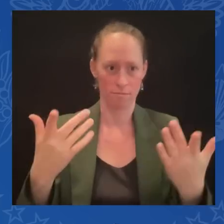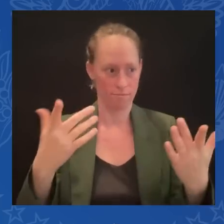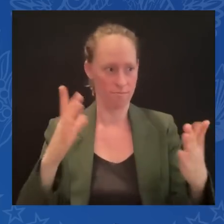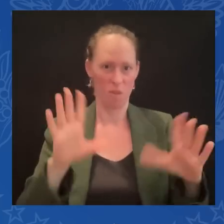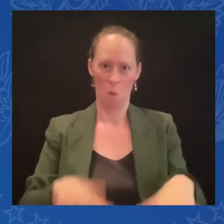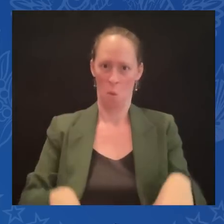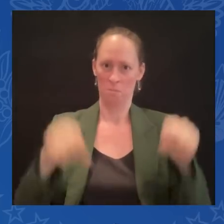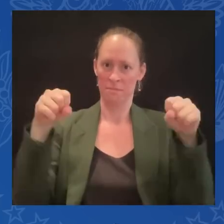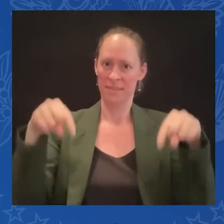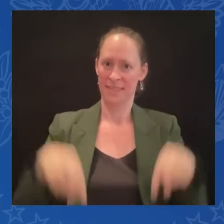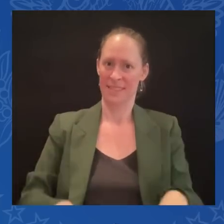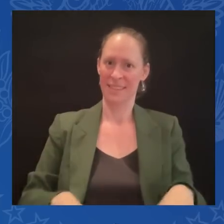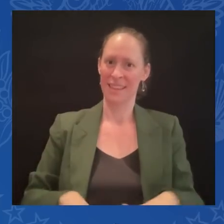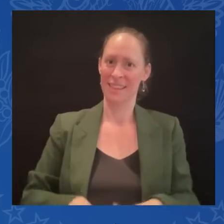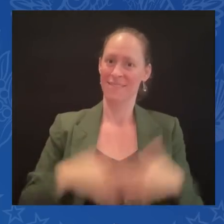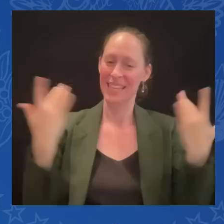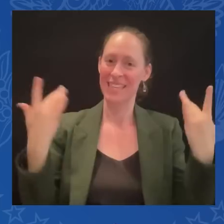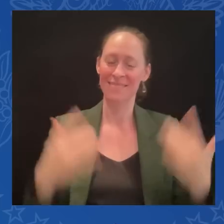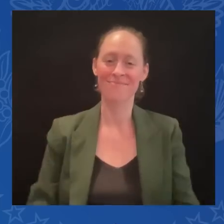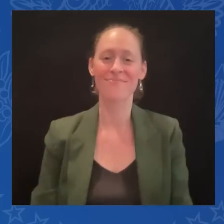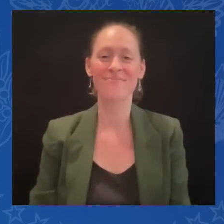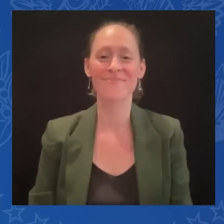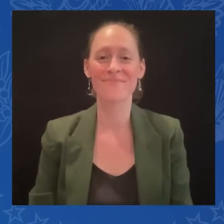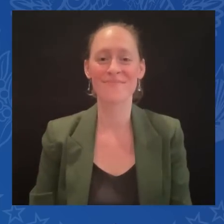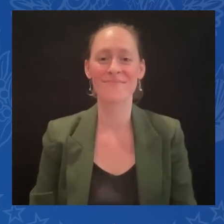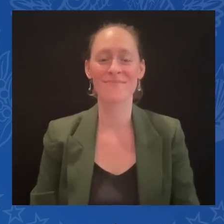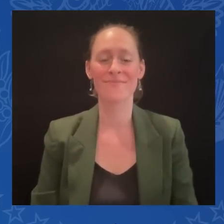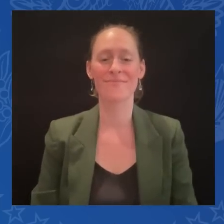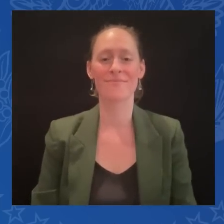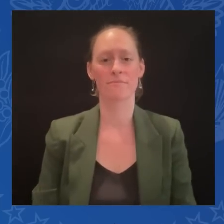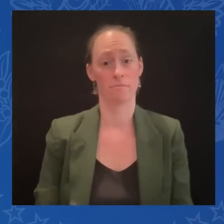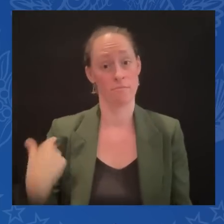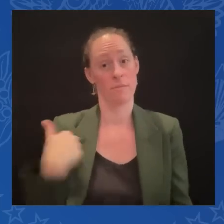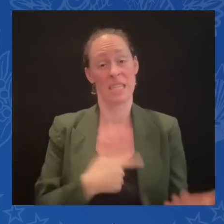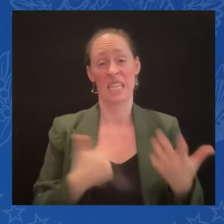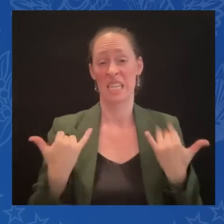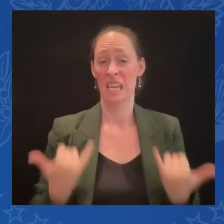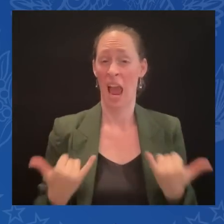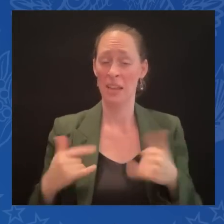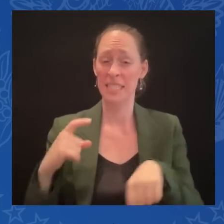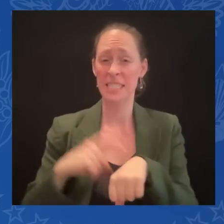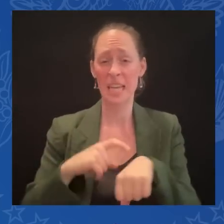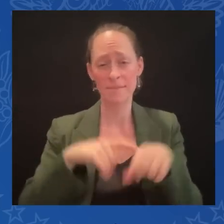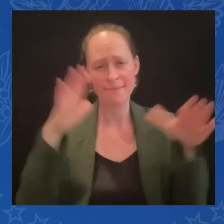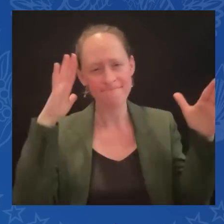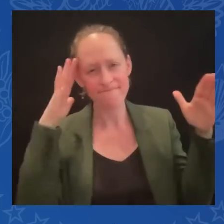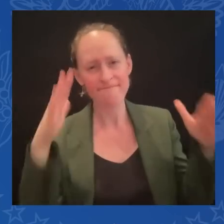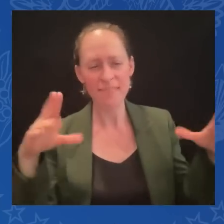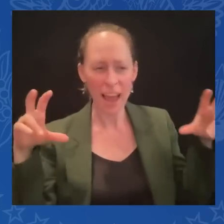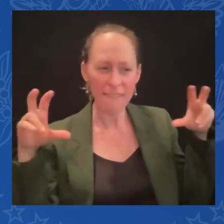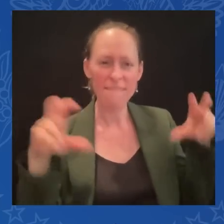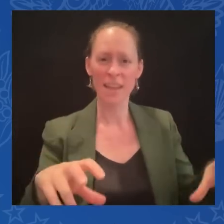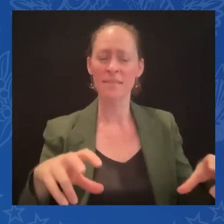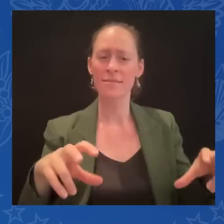and to talk about the progress we made building an economy from the middle out and the bottom up, not trickling down.